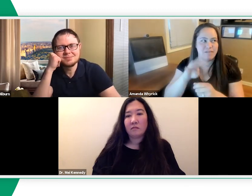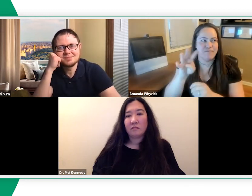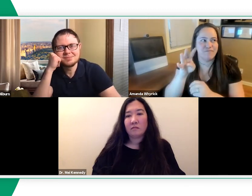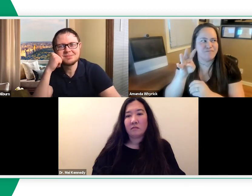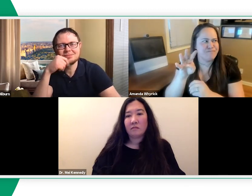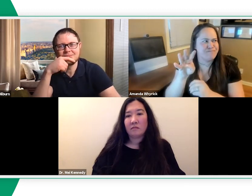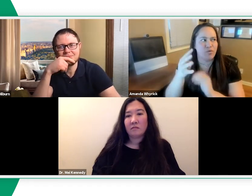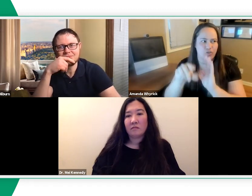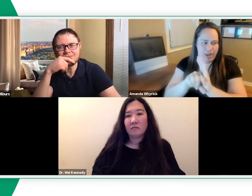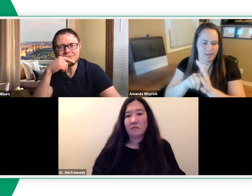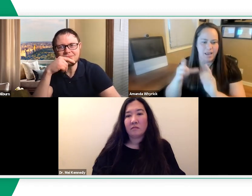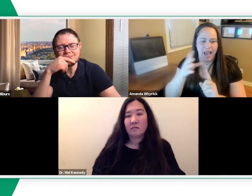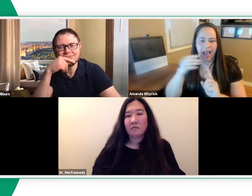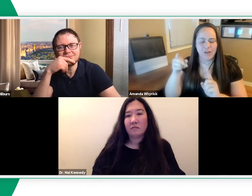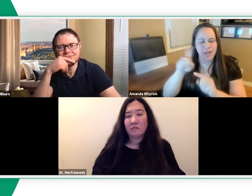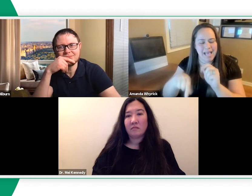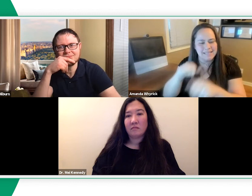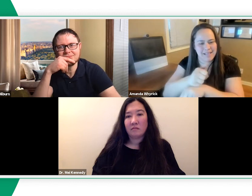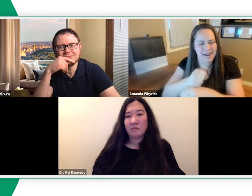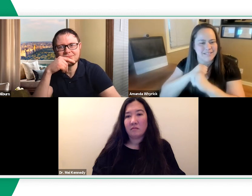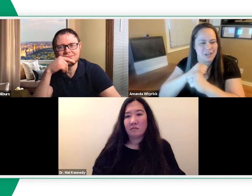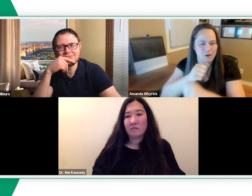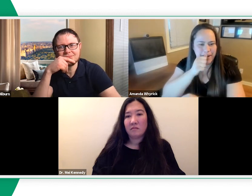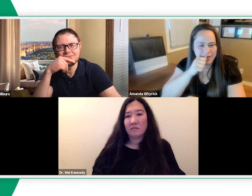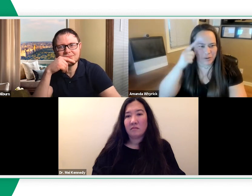niece. She’s in 4th grade, and we can’t set a secure password for them because the